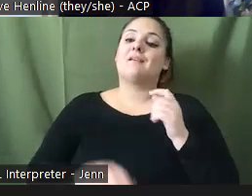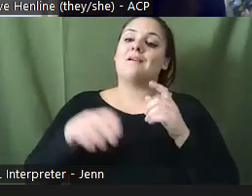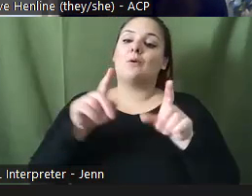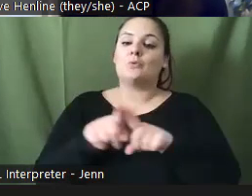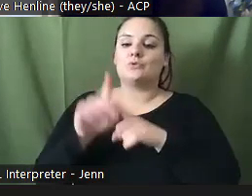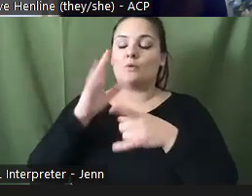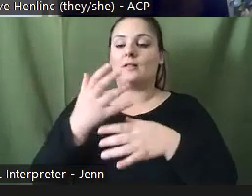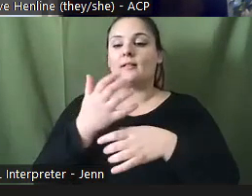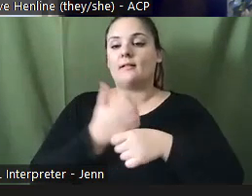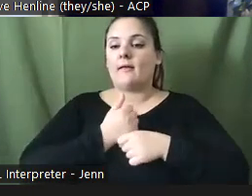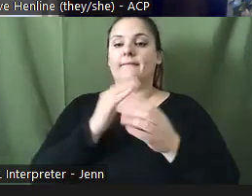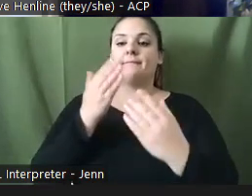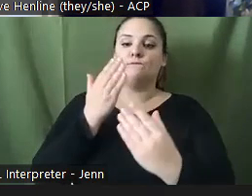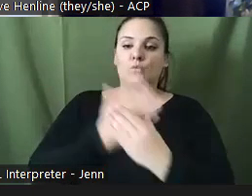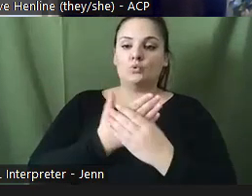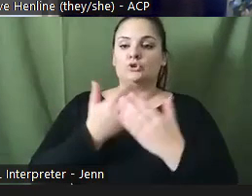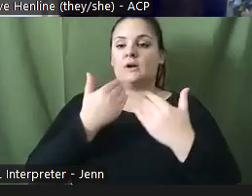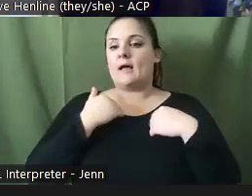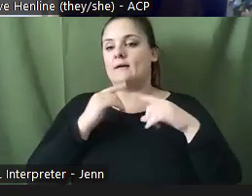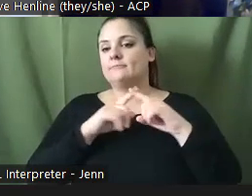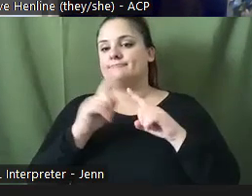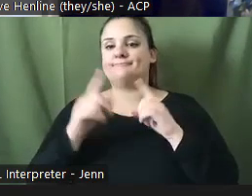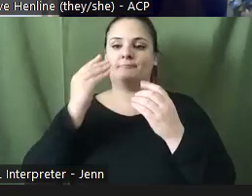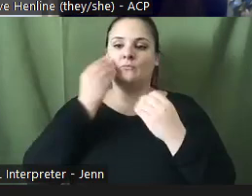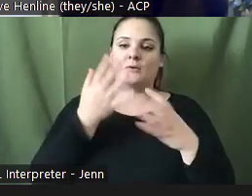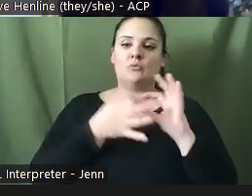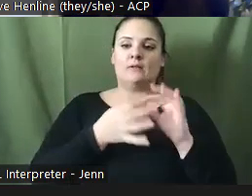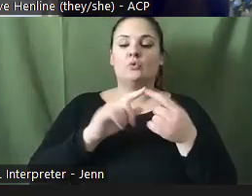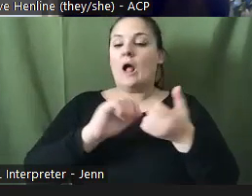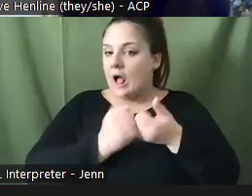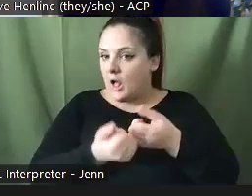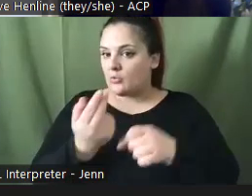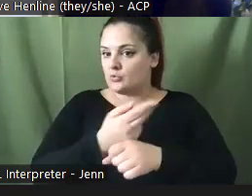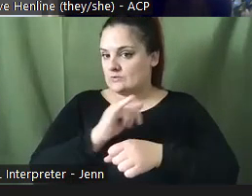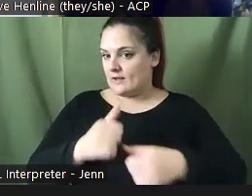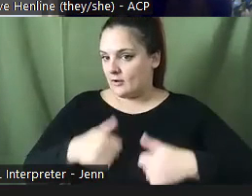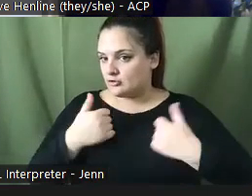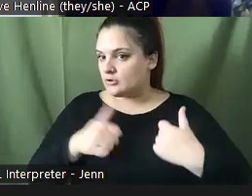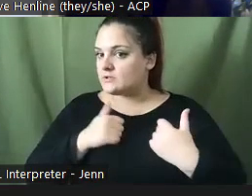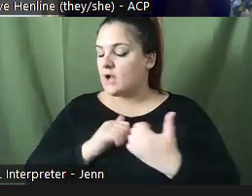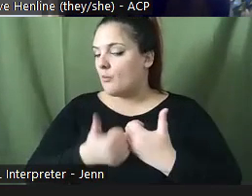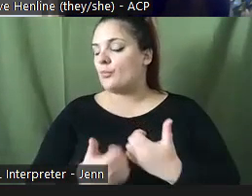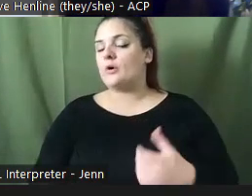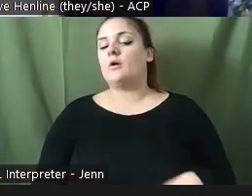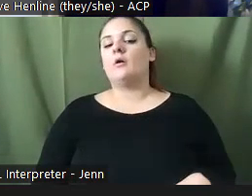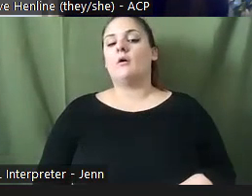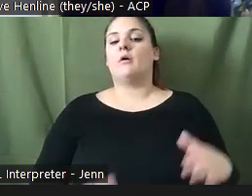all sorts of information on how the substitute address can be used. And then on that next oval,